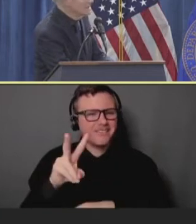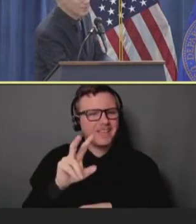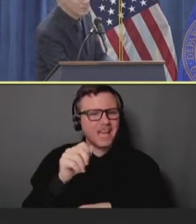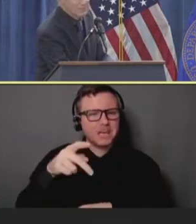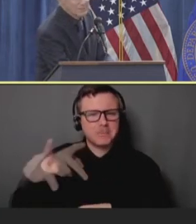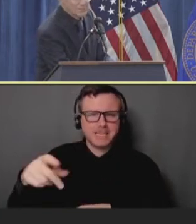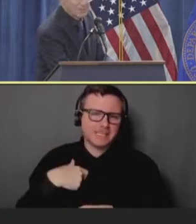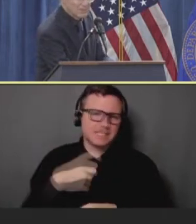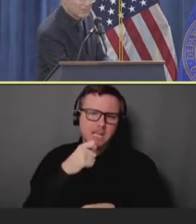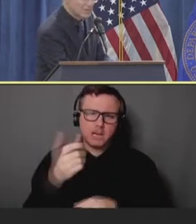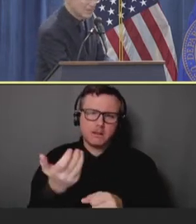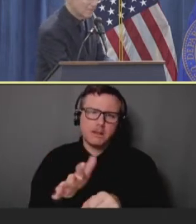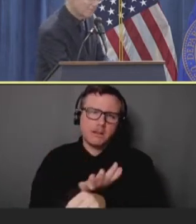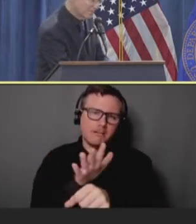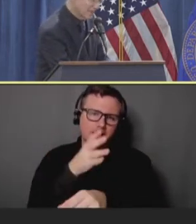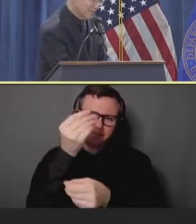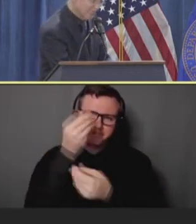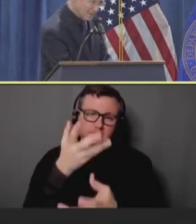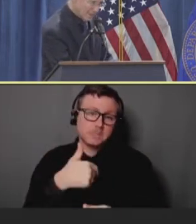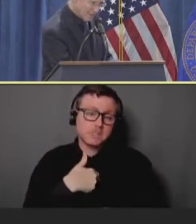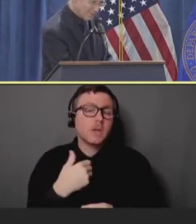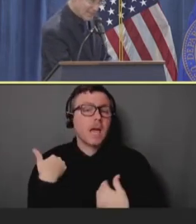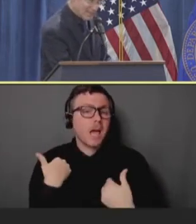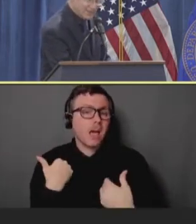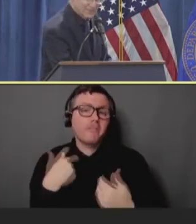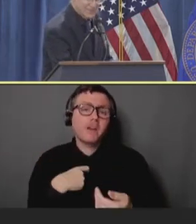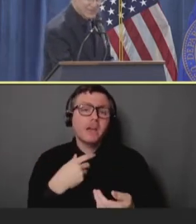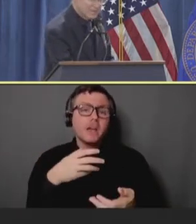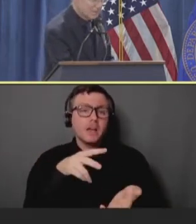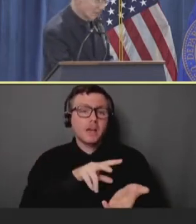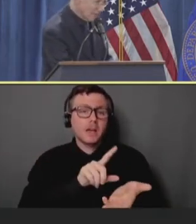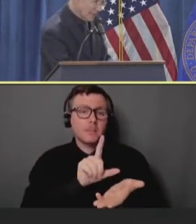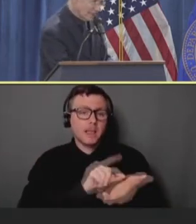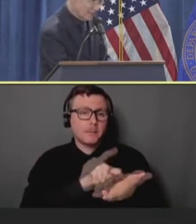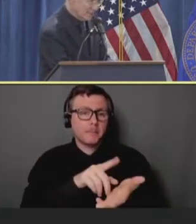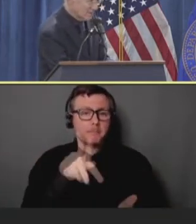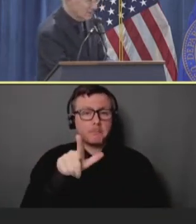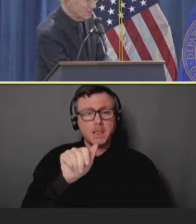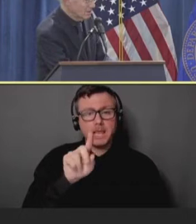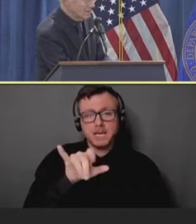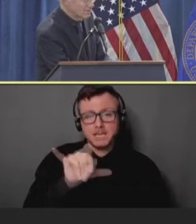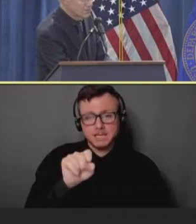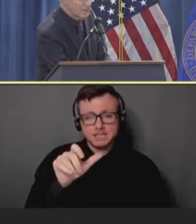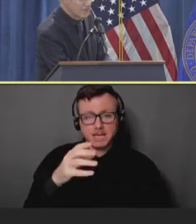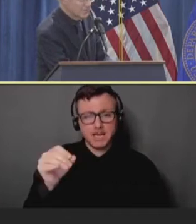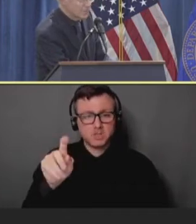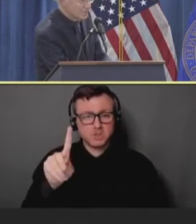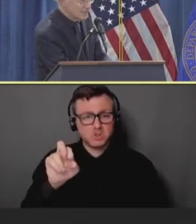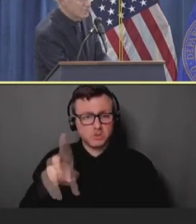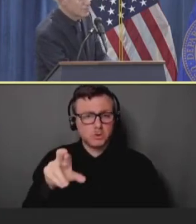There was a paper published by Platys Severs and Sutter [phonetic sp] in 2014, which gave